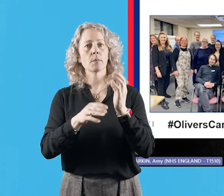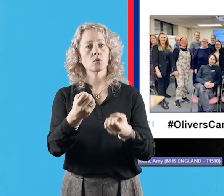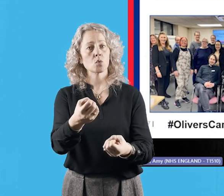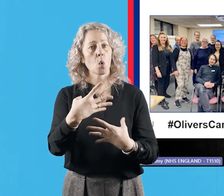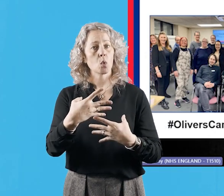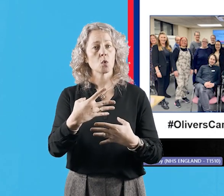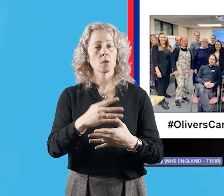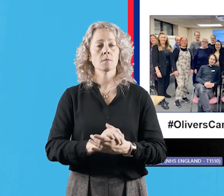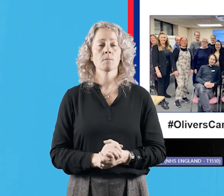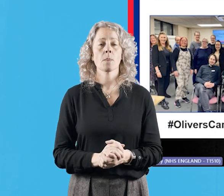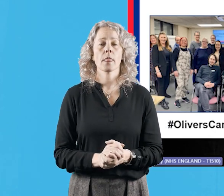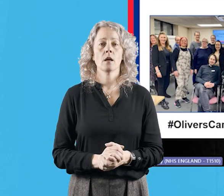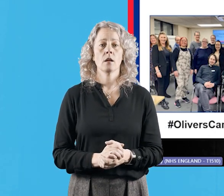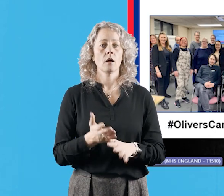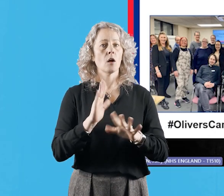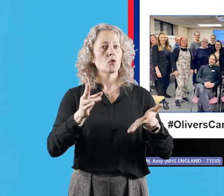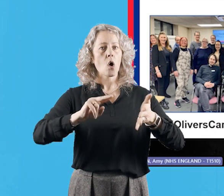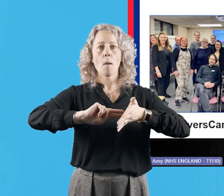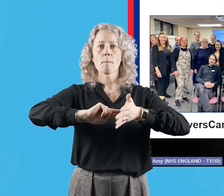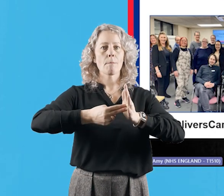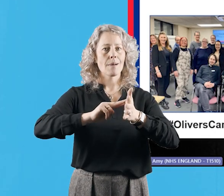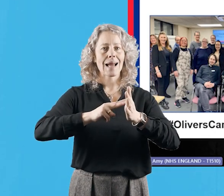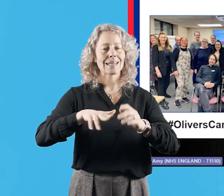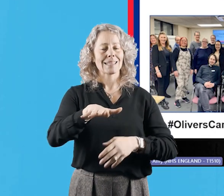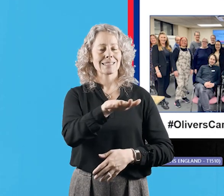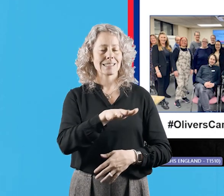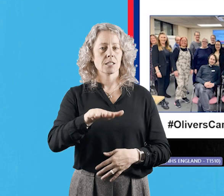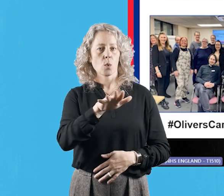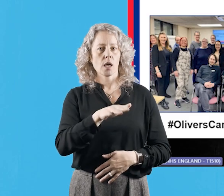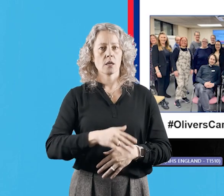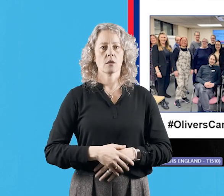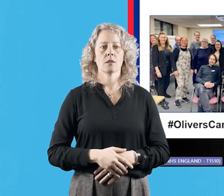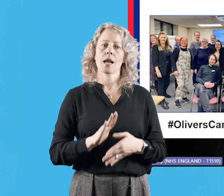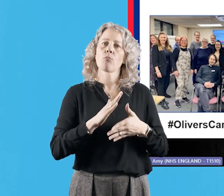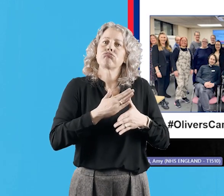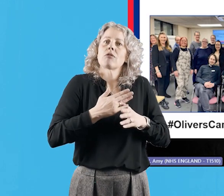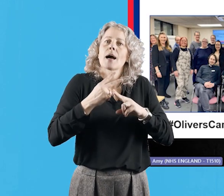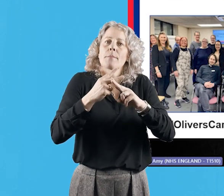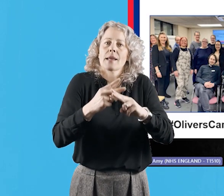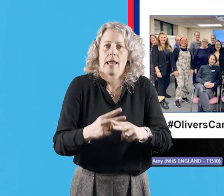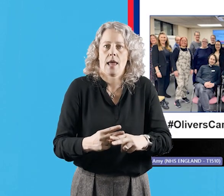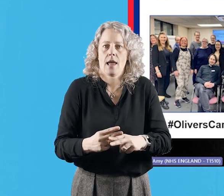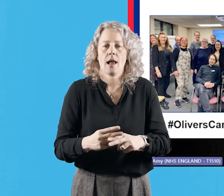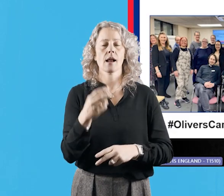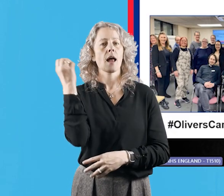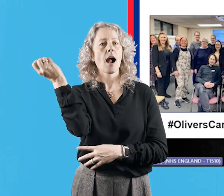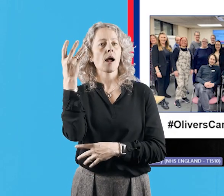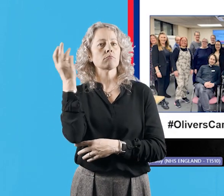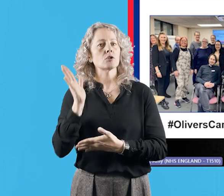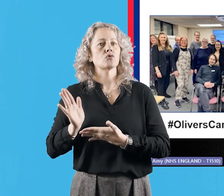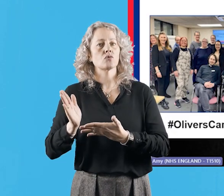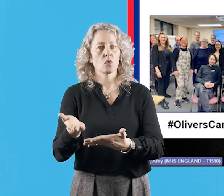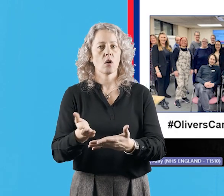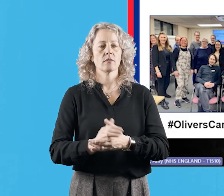lived experience was that unplanned situations, unplanned care, you know, primary care, ambulance services, any